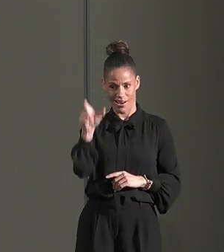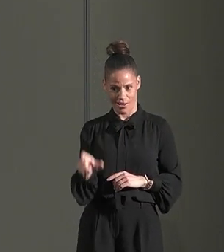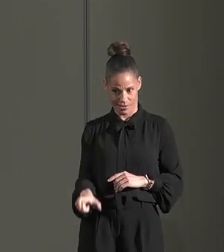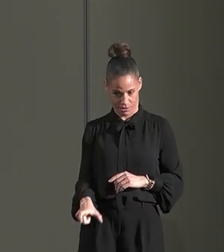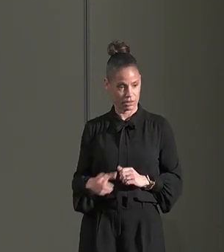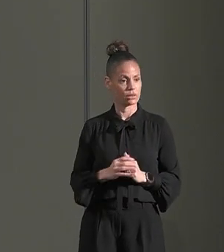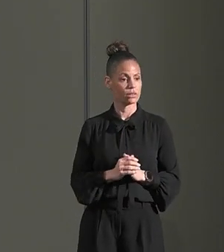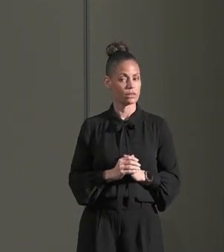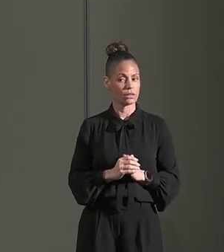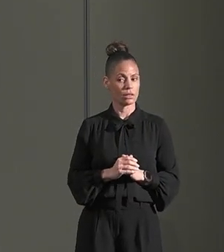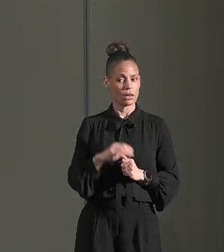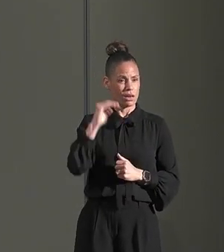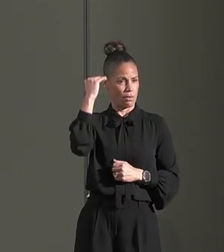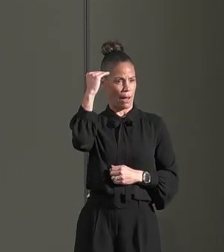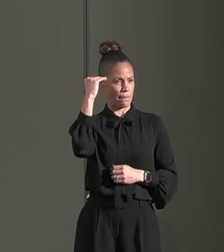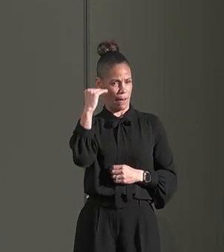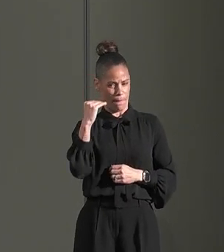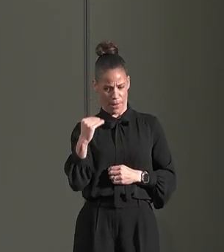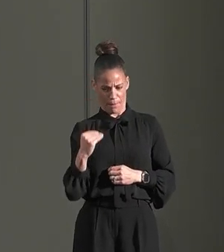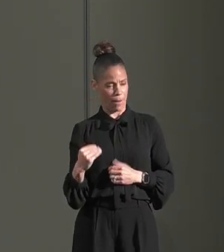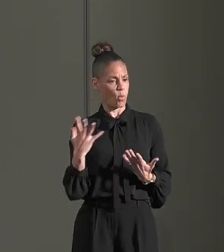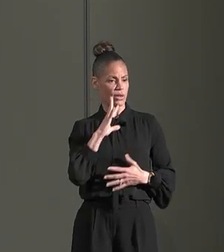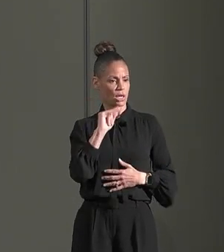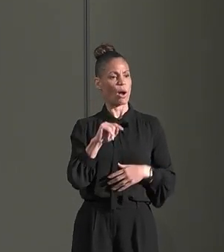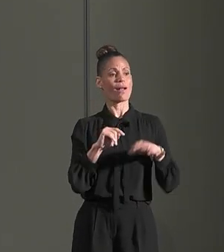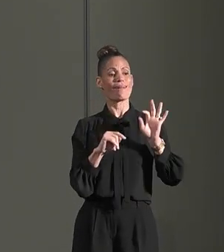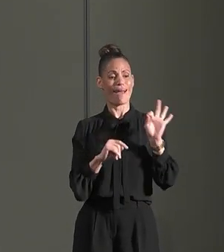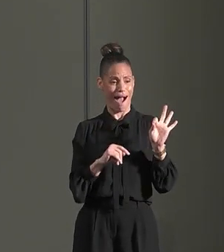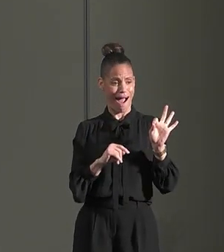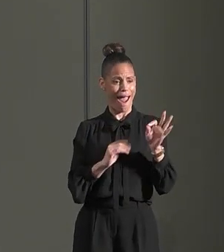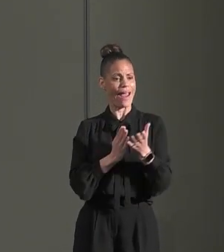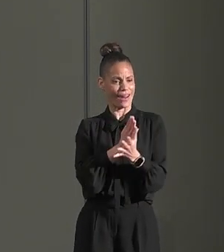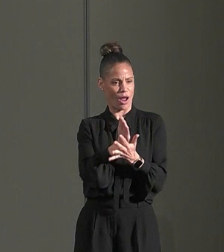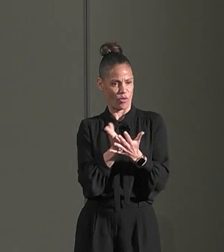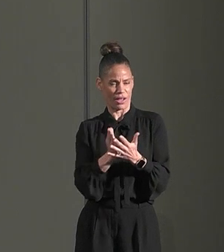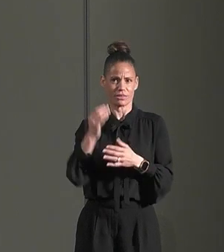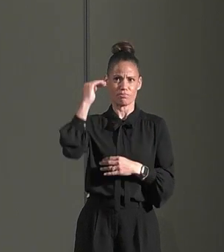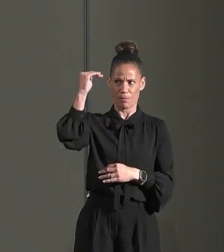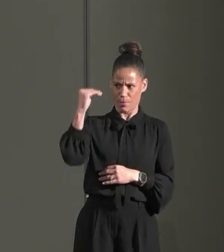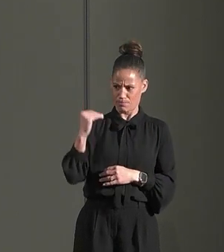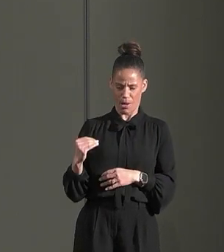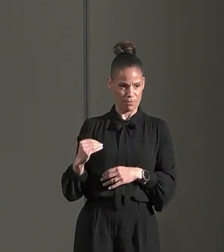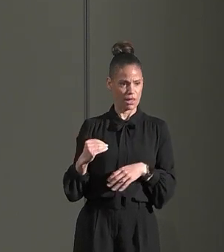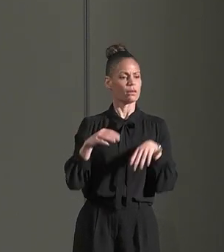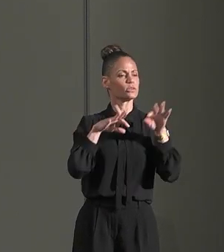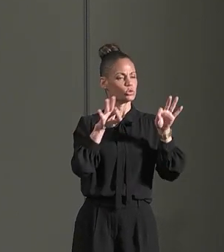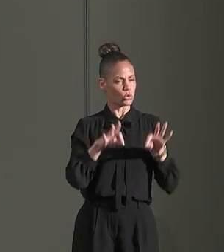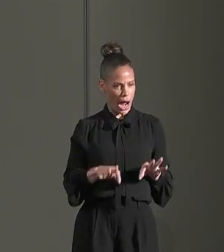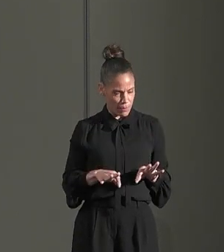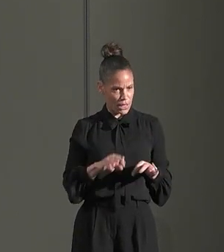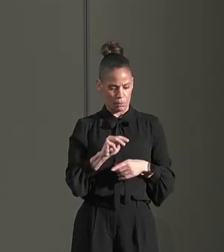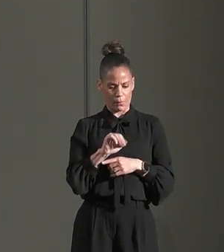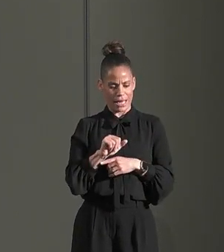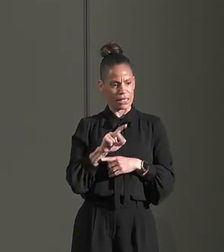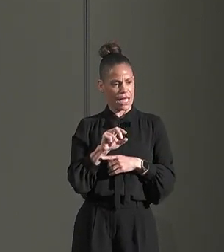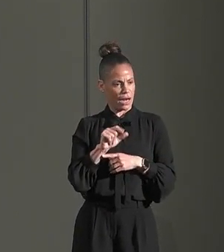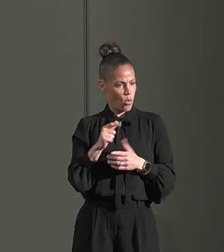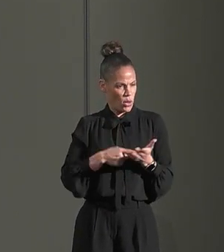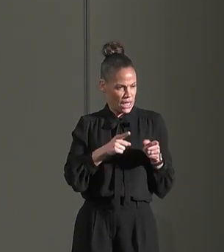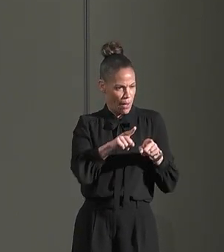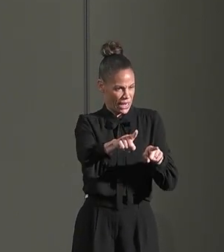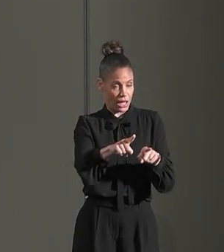There are nine areas of helping me describe what is happening with the metadata visual adjustments